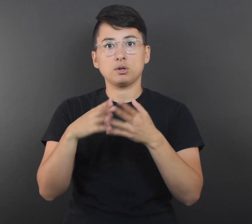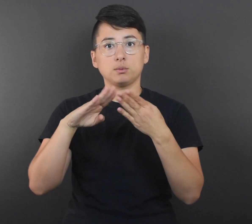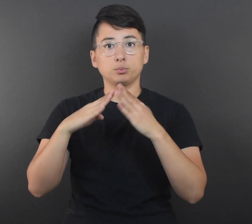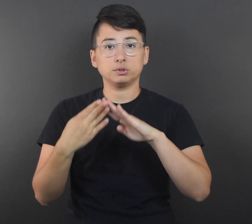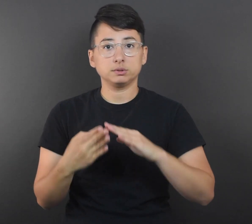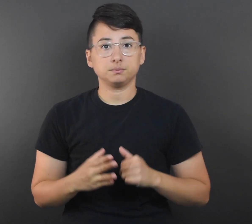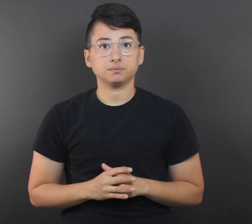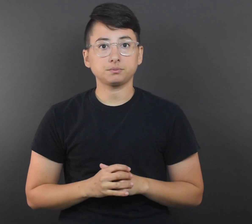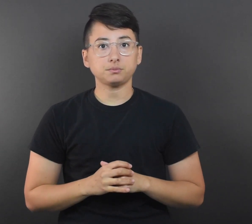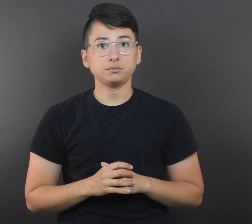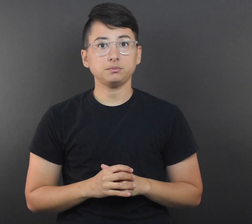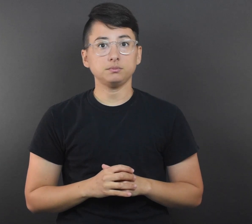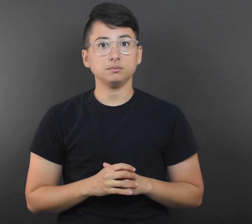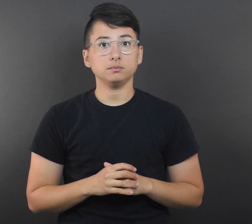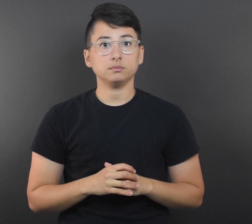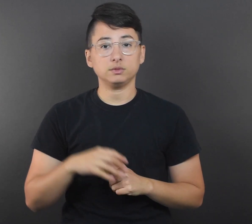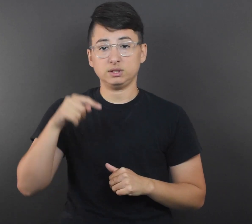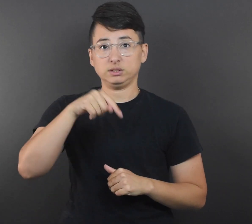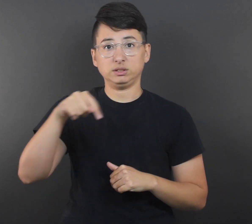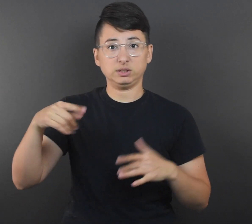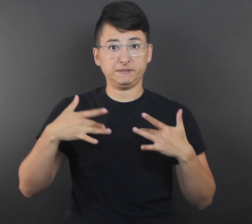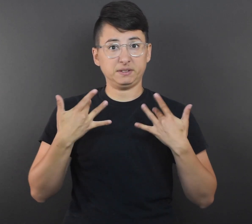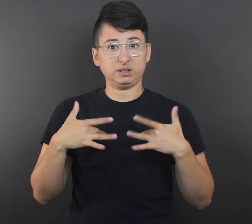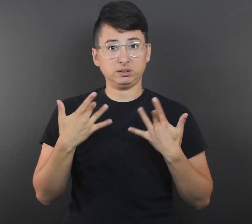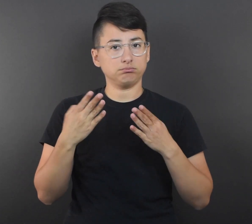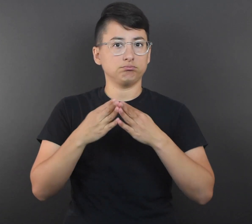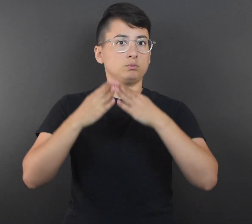a trusted organization in the African American community.